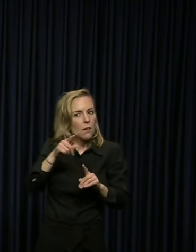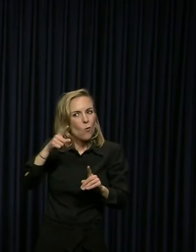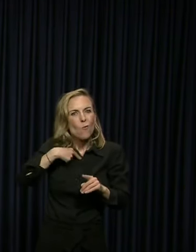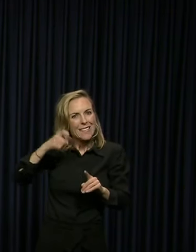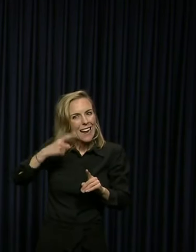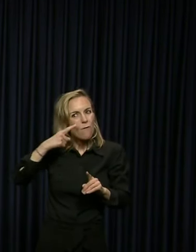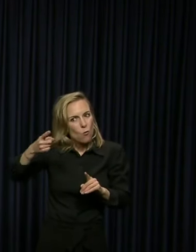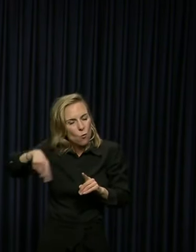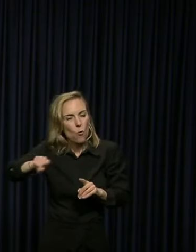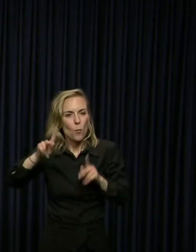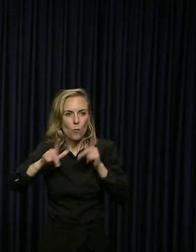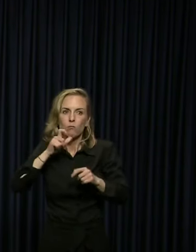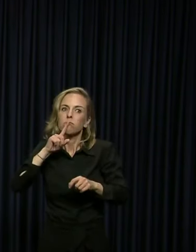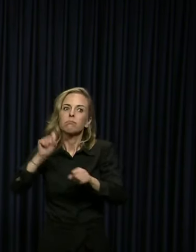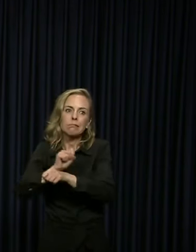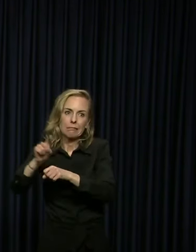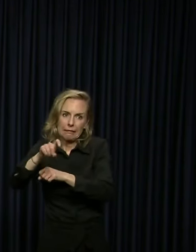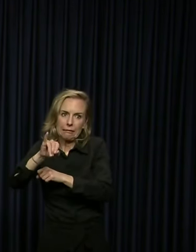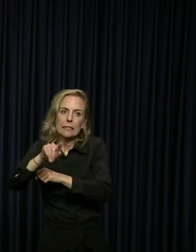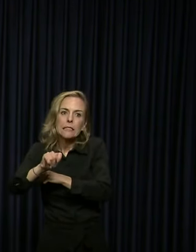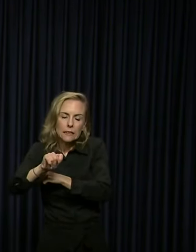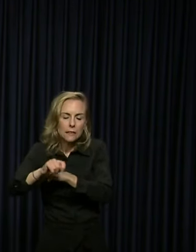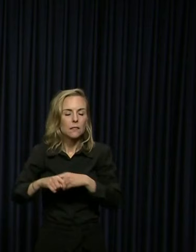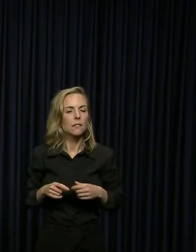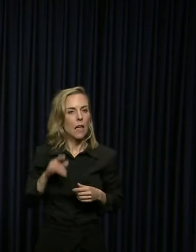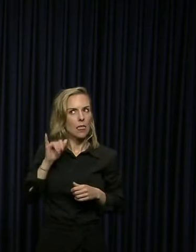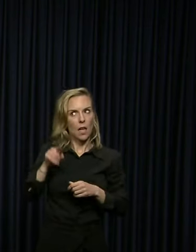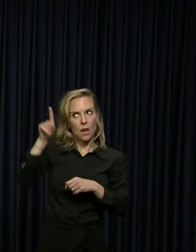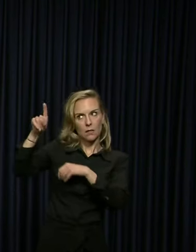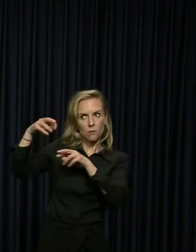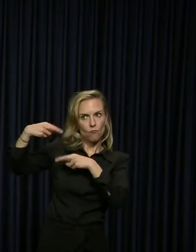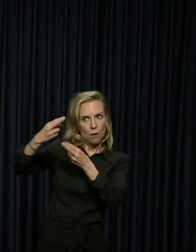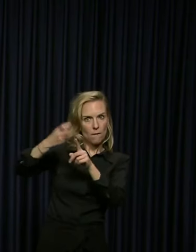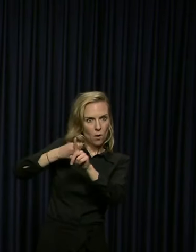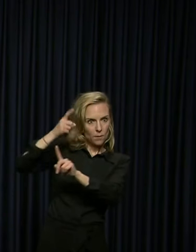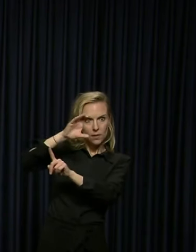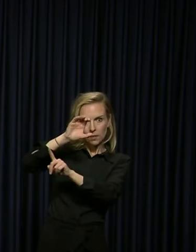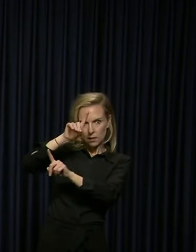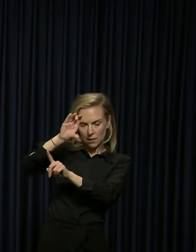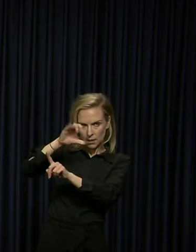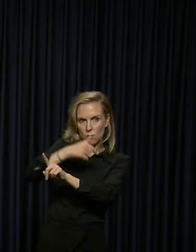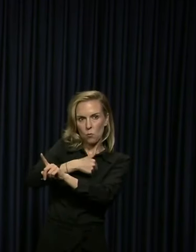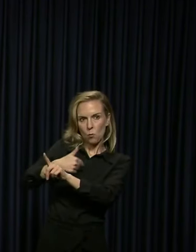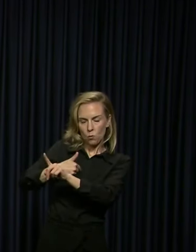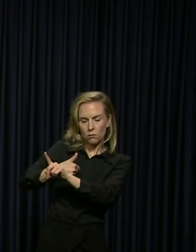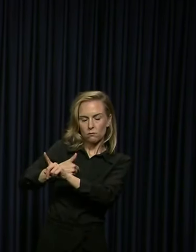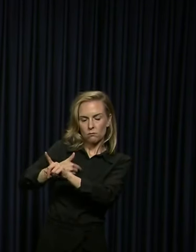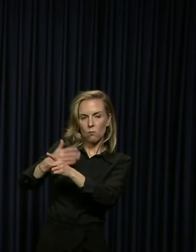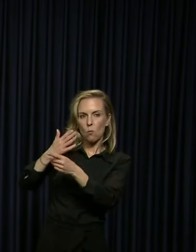FAST WAY TO GET HEALTH CARE COVERAGE, AND IT'S RIGHT THERE ON THAT SITE WHEN YOU CLICK ON